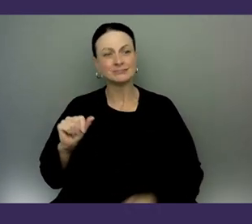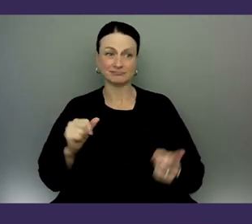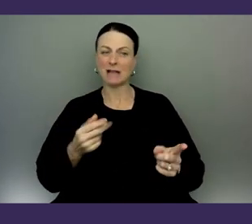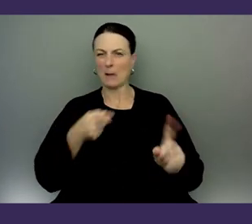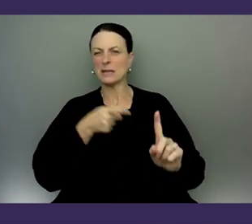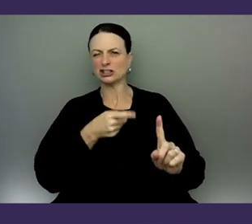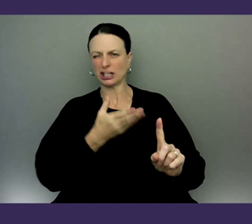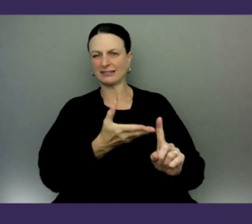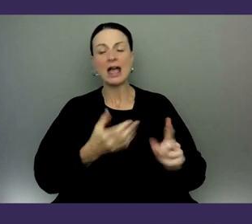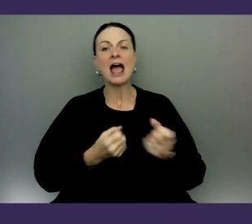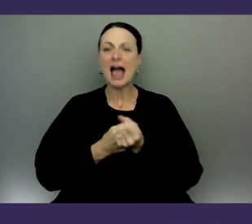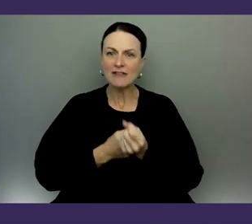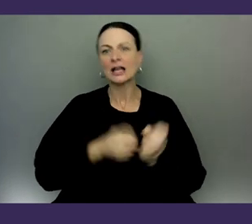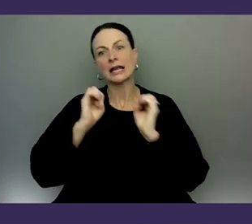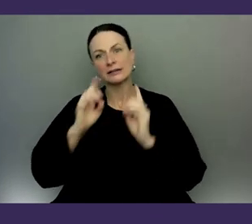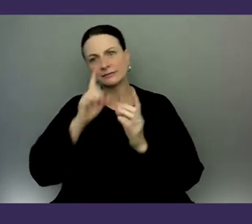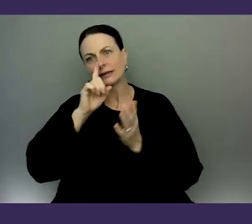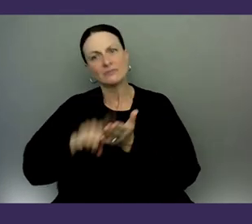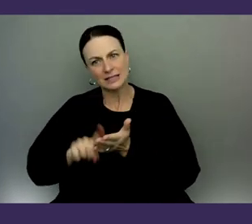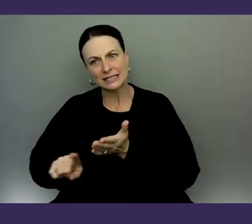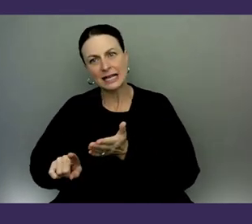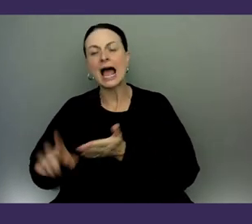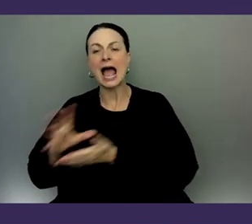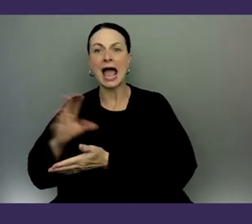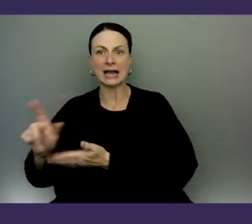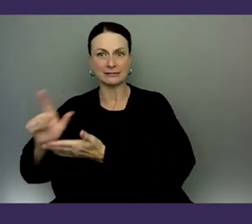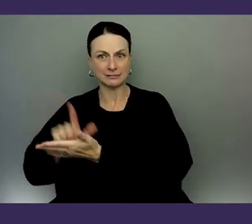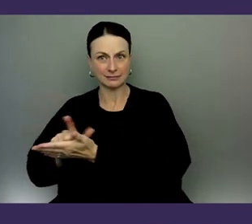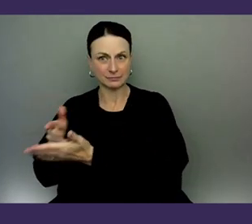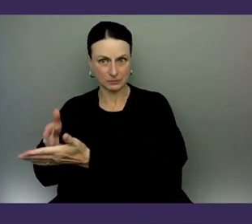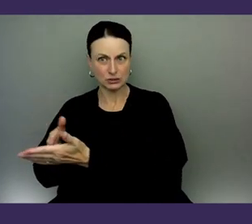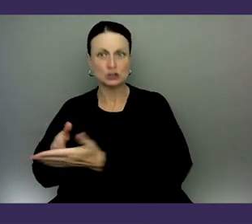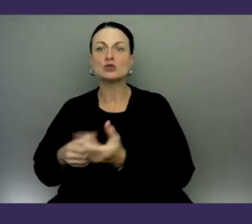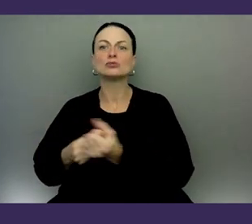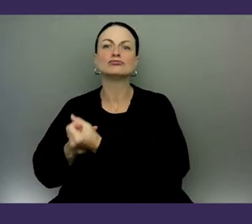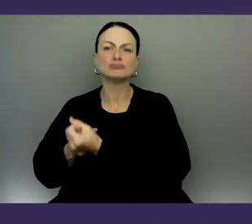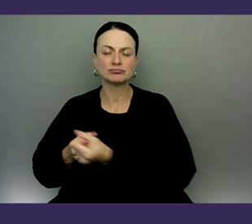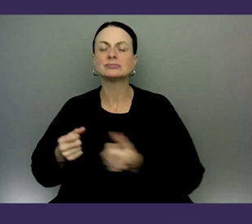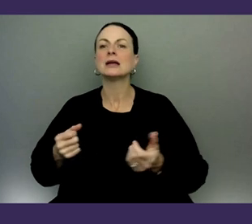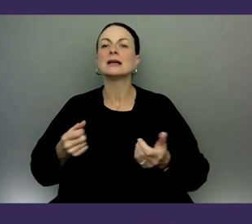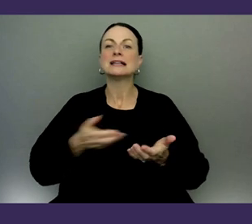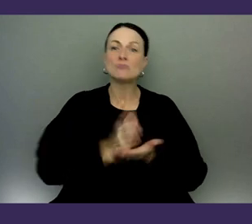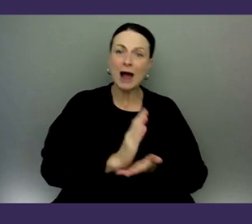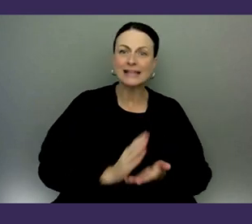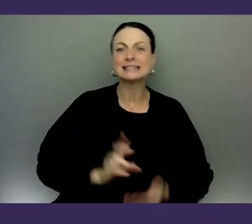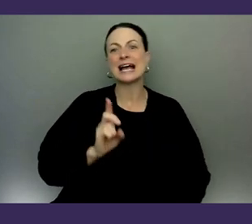is to advocate, educate, investigate, and litigate to protect and advance their rights, dignity, equal opportunities, self-determination,